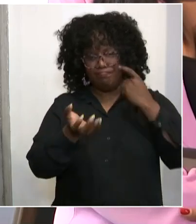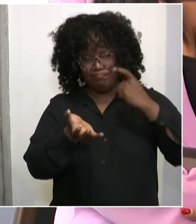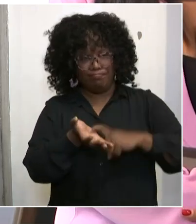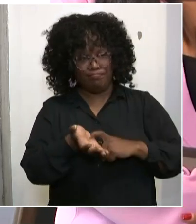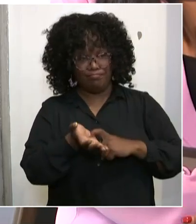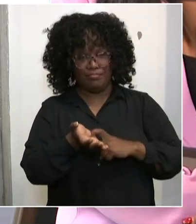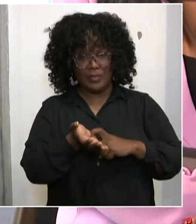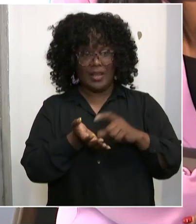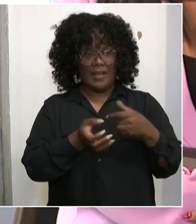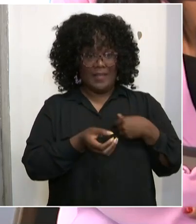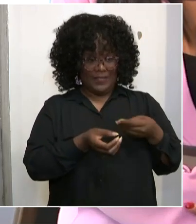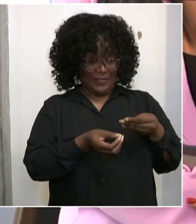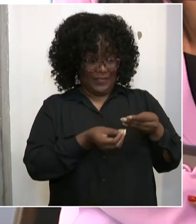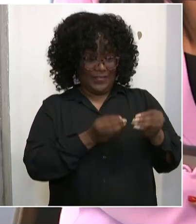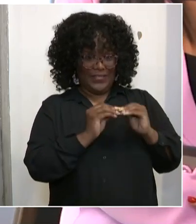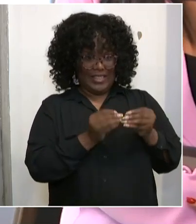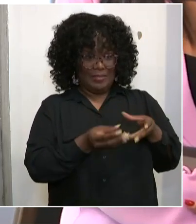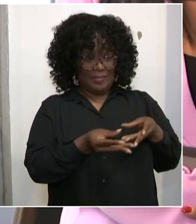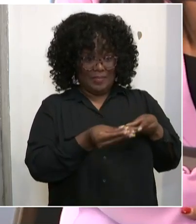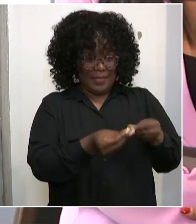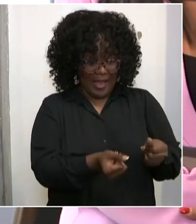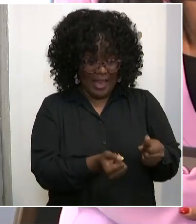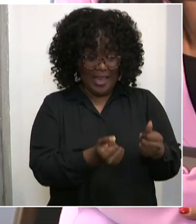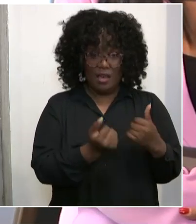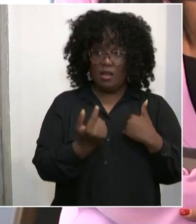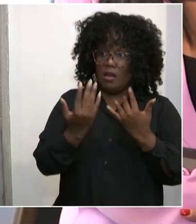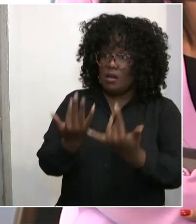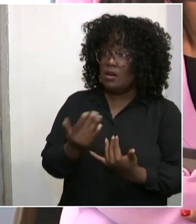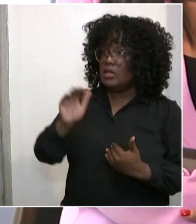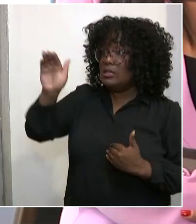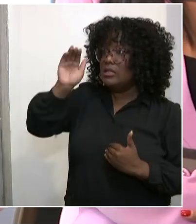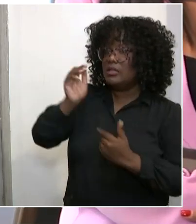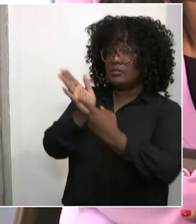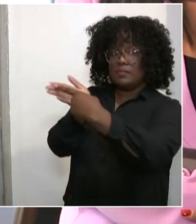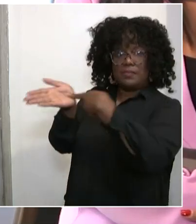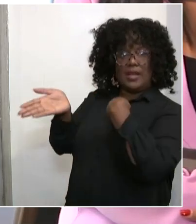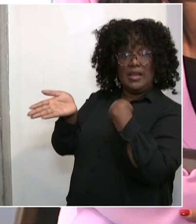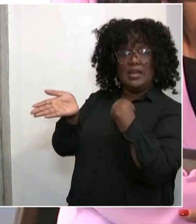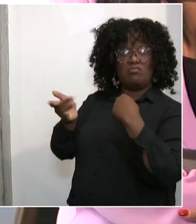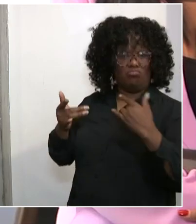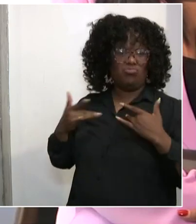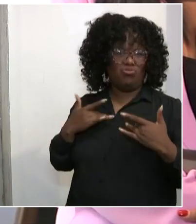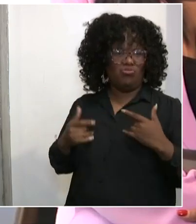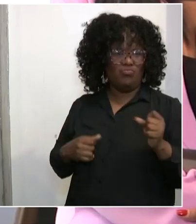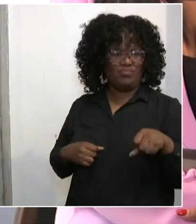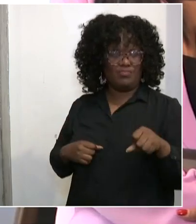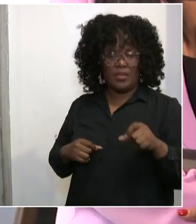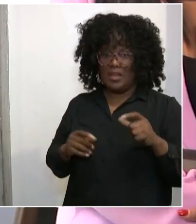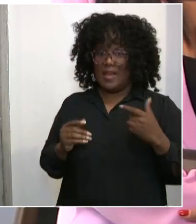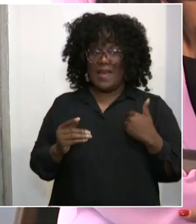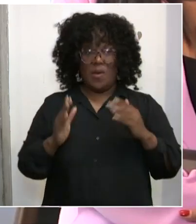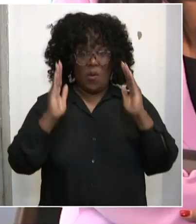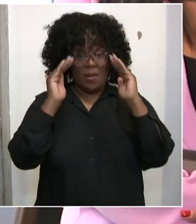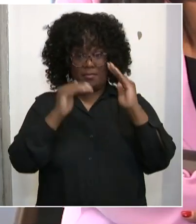Uh, to get back, um, but I got to think that the army is among the most, um.